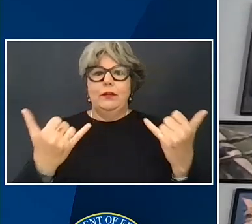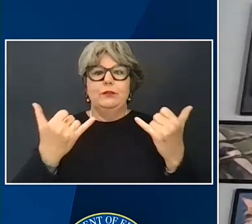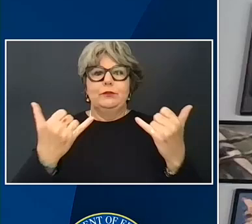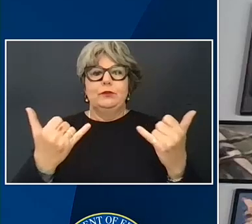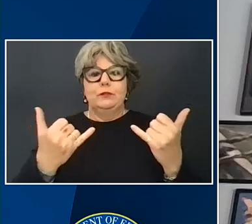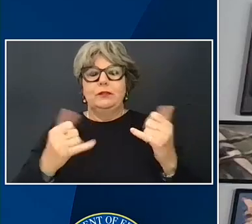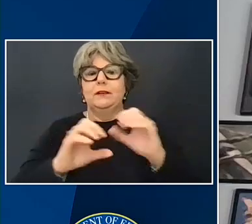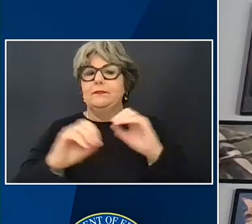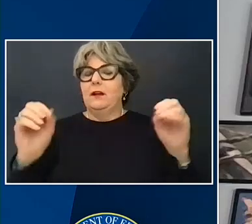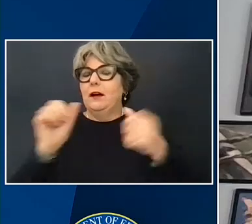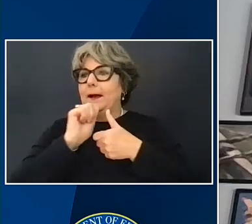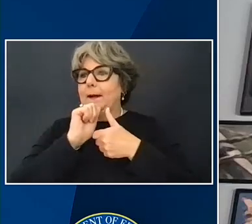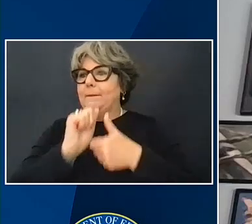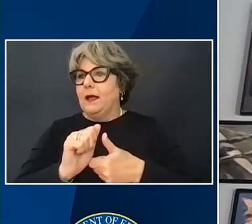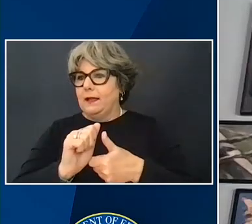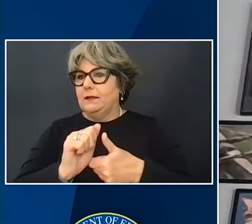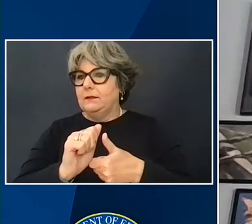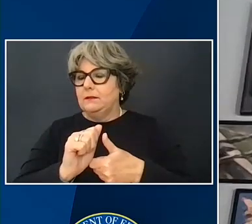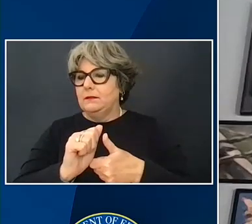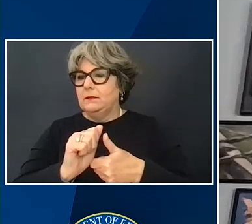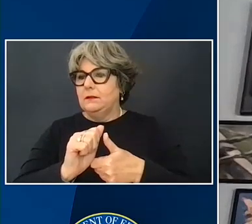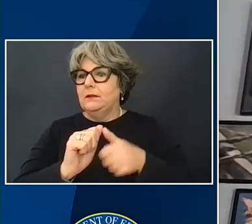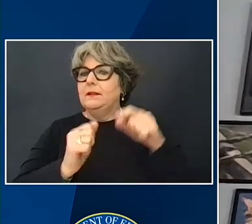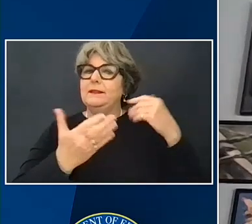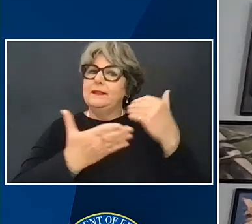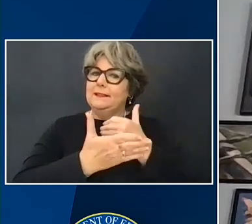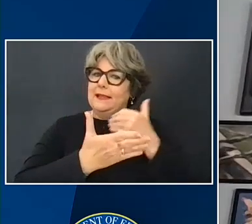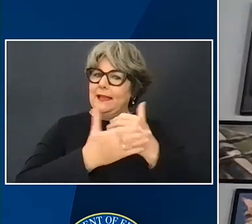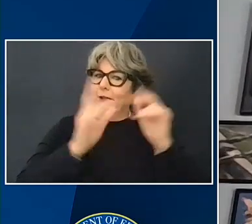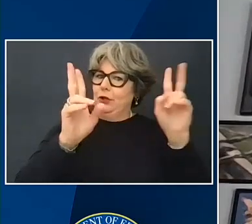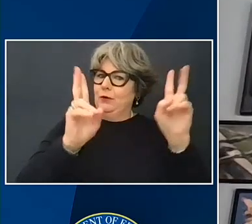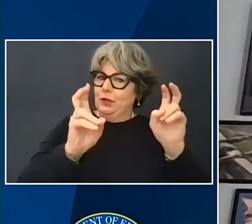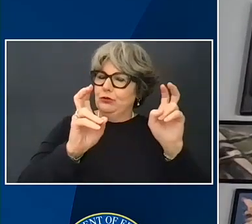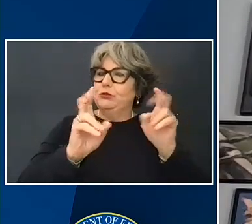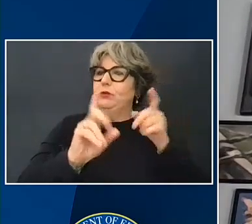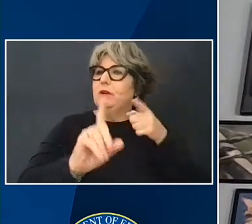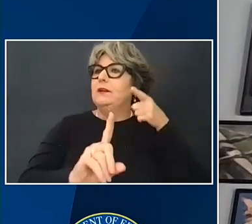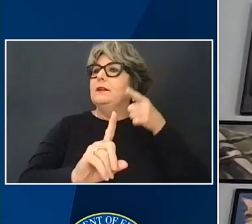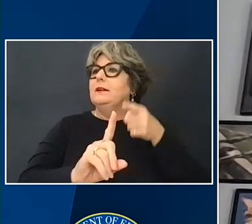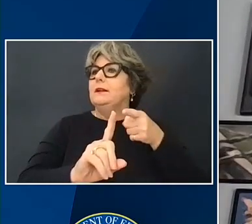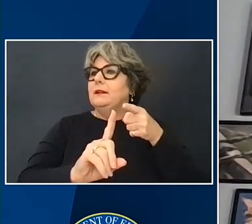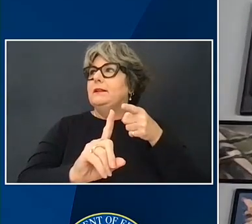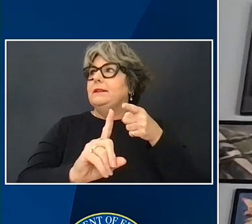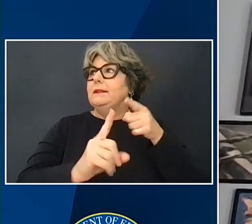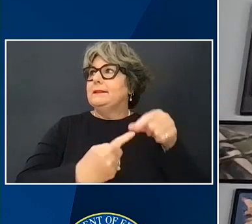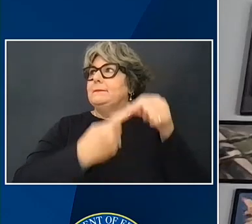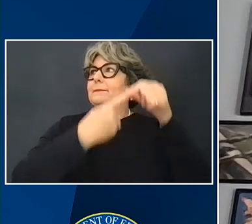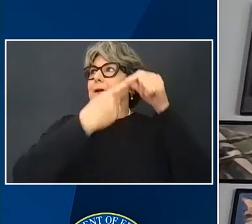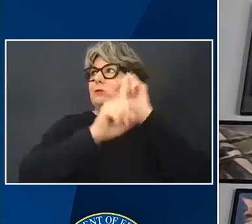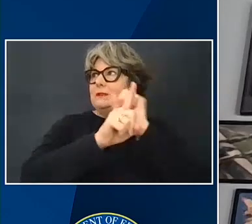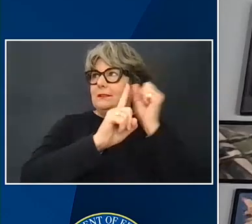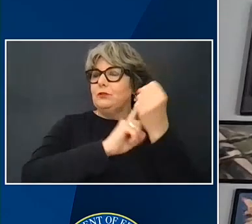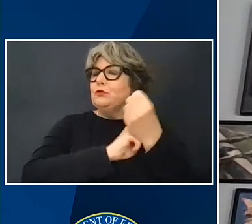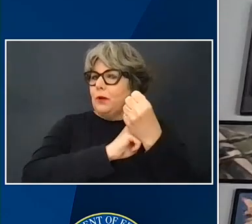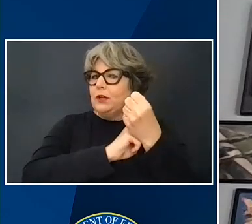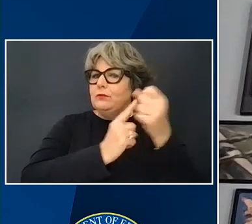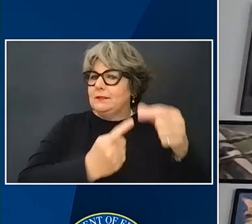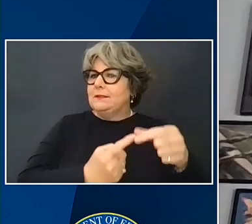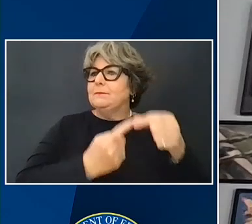This is a new issue. This is really one of these special circumstances. You know, one year, two